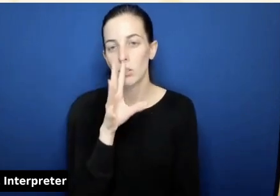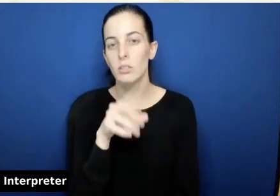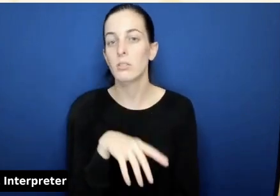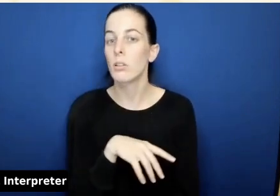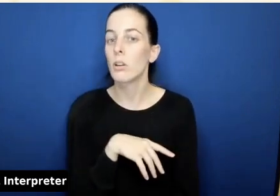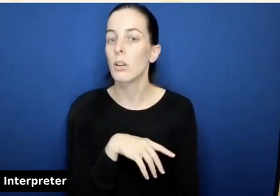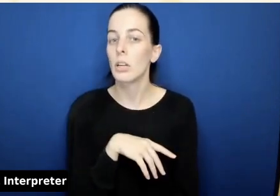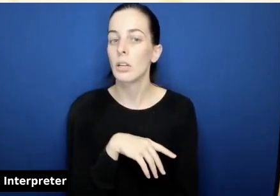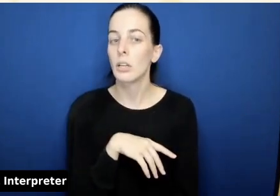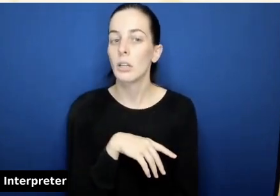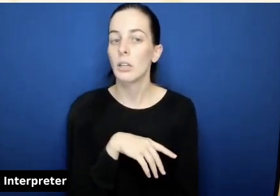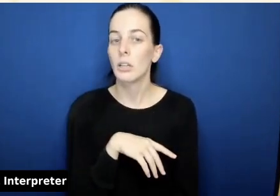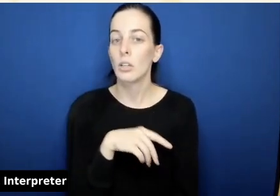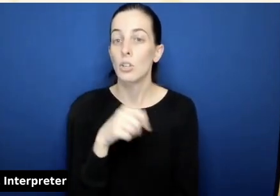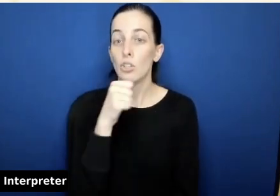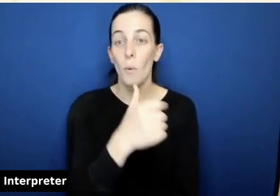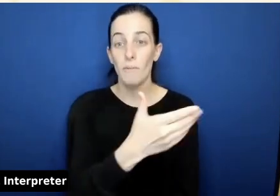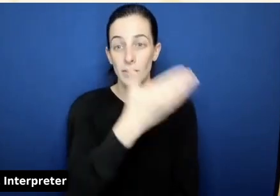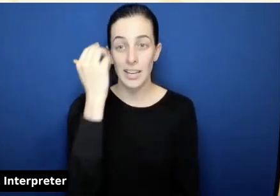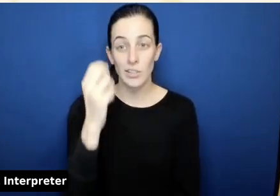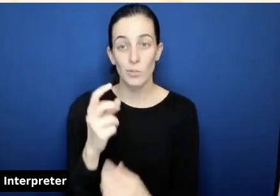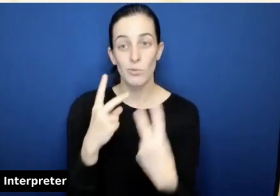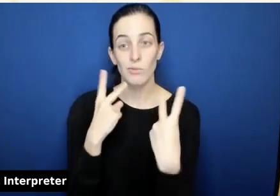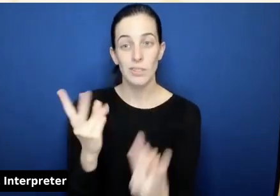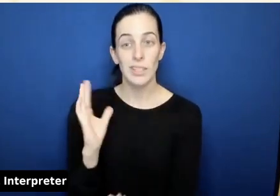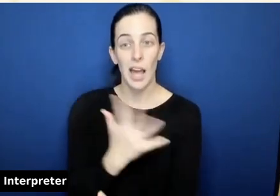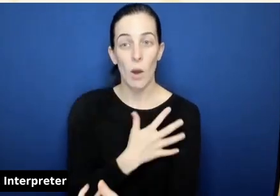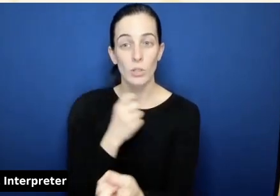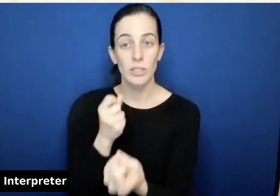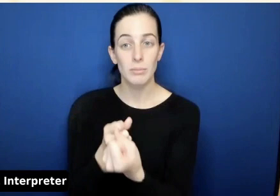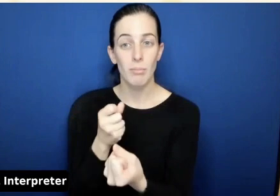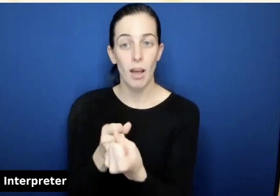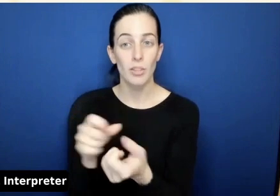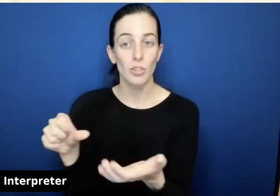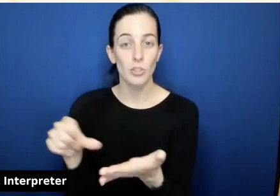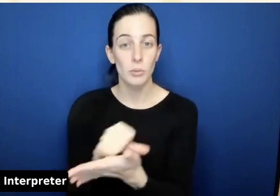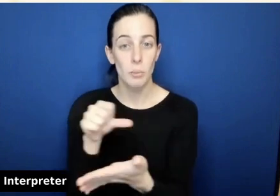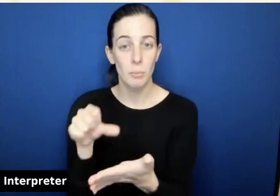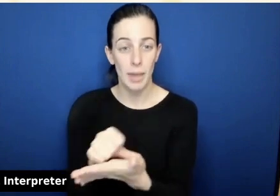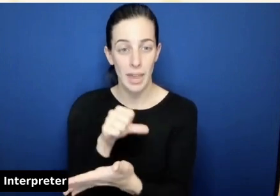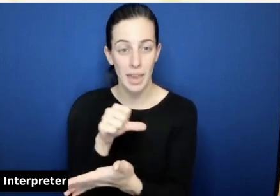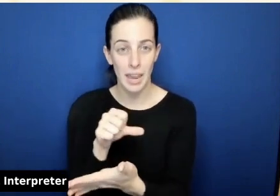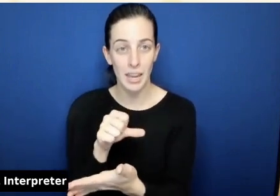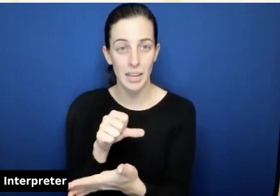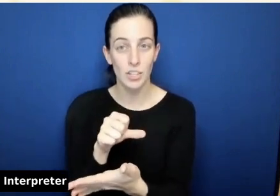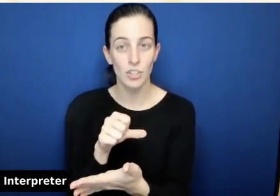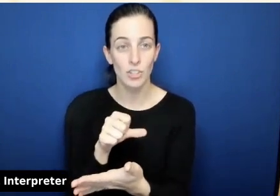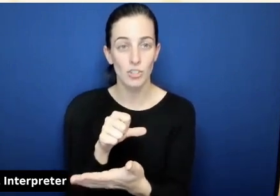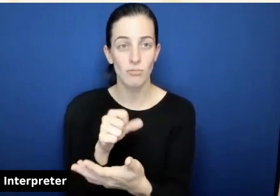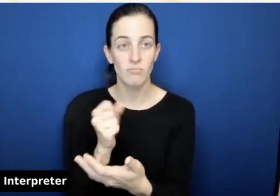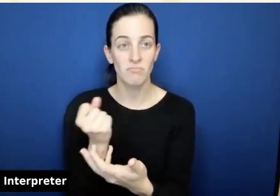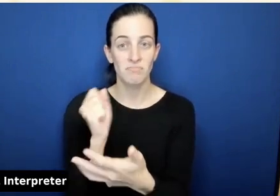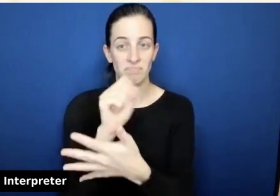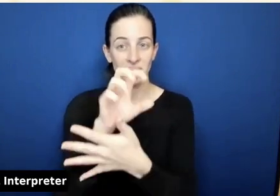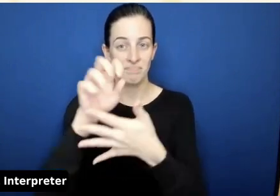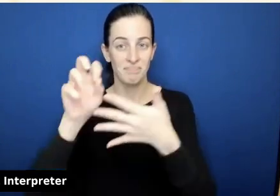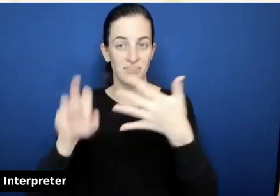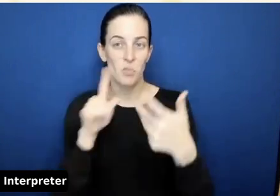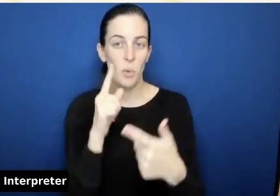don't forget to visit our sponsors' pages to grab virtual swags and enter for a chance to win great prizes.